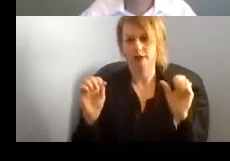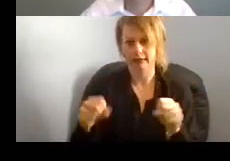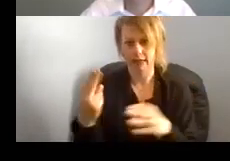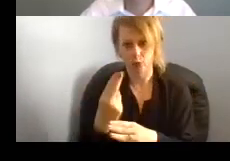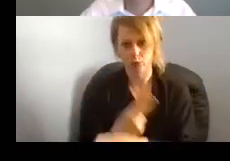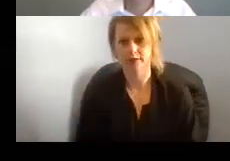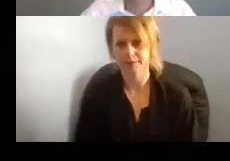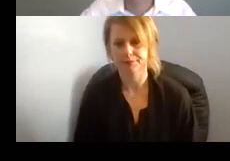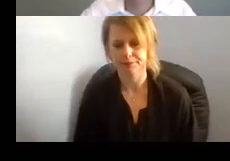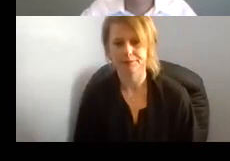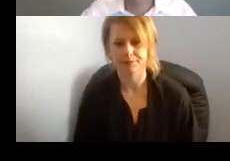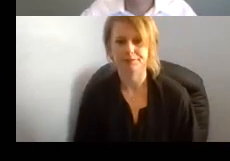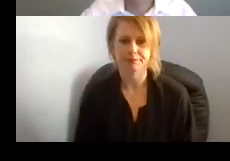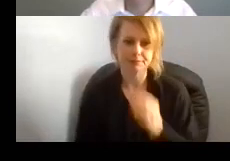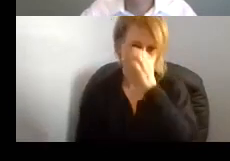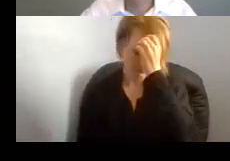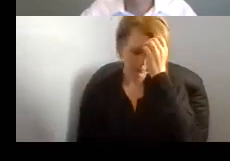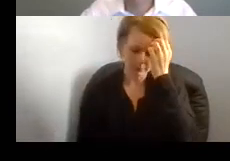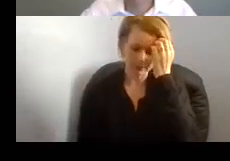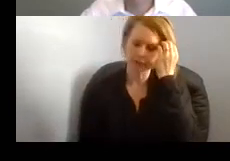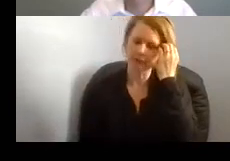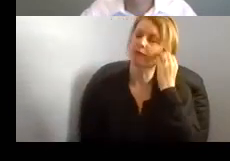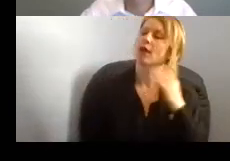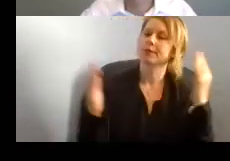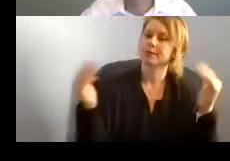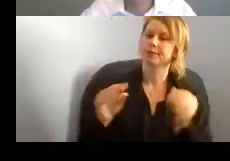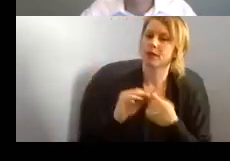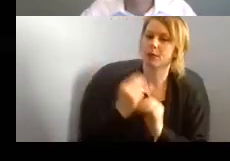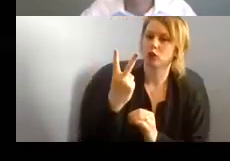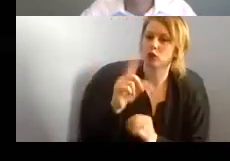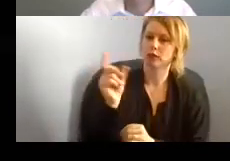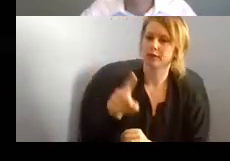Thank you, Dr. Schonfeld. - So other questions. Beth, have you got question number 2? - Yep. Unmuted myself.